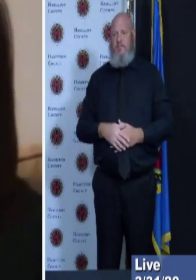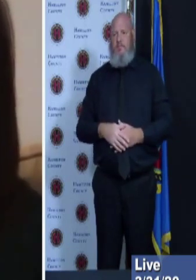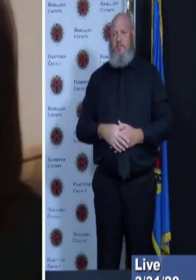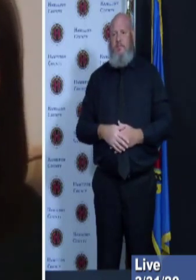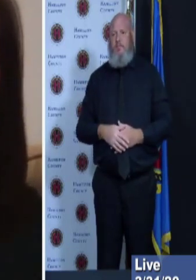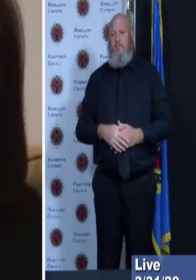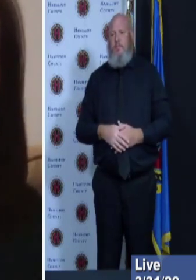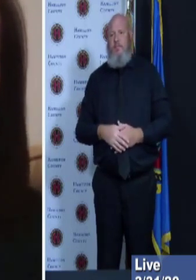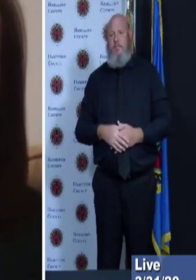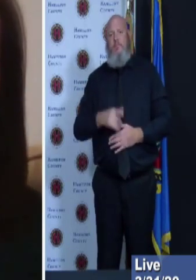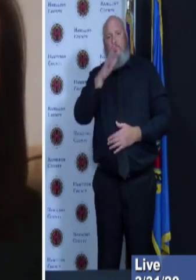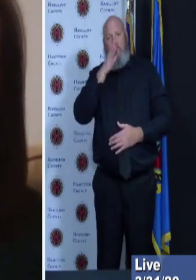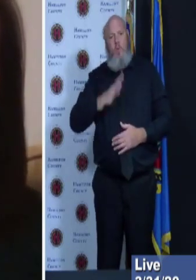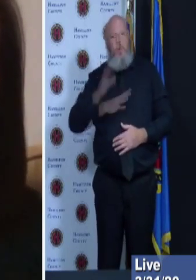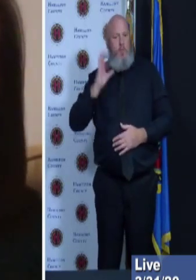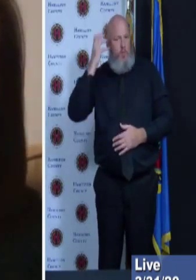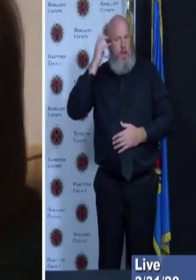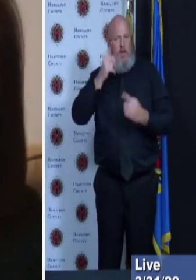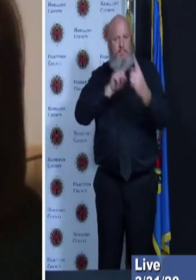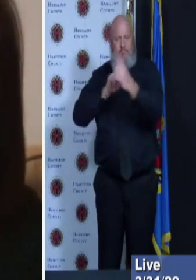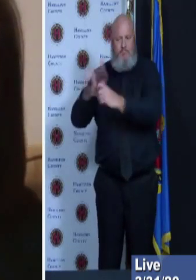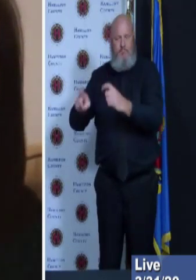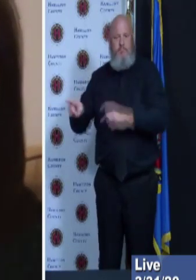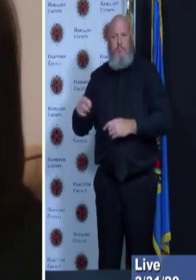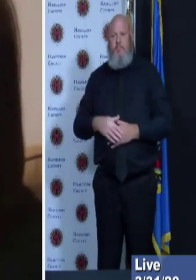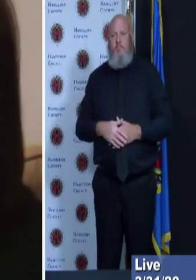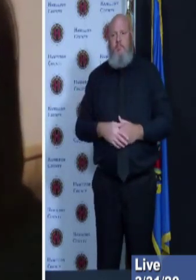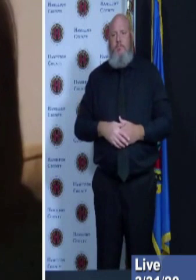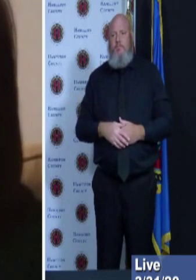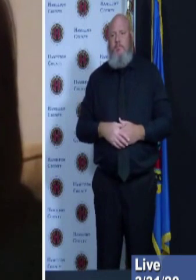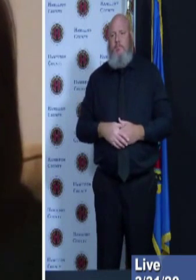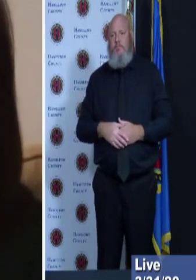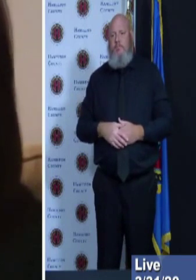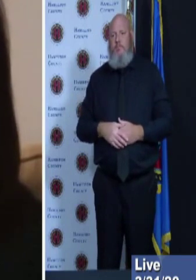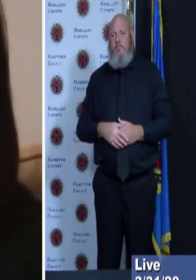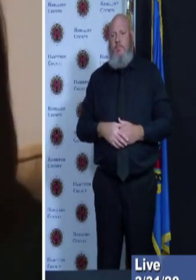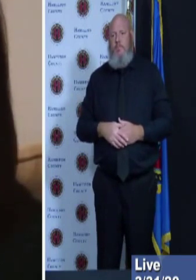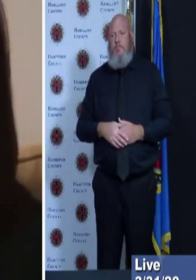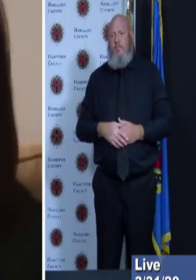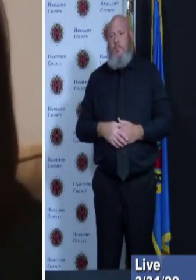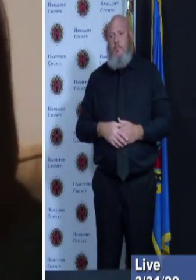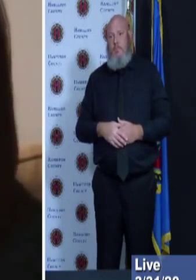guys kept on that 25 or that 25 percent there because if you didn't have that